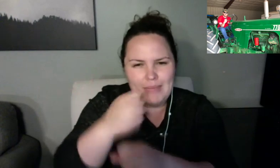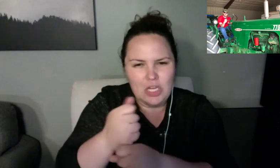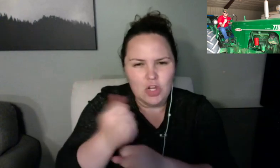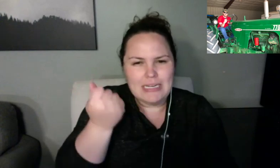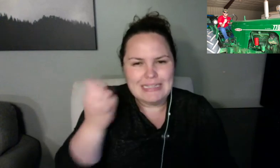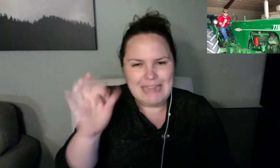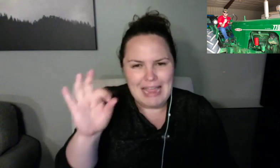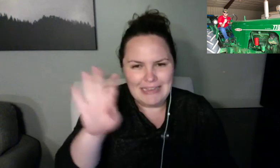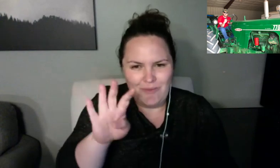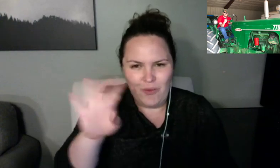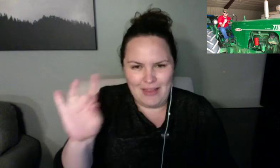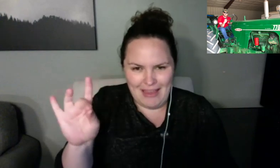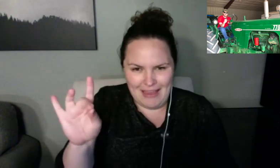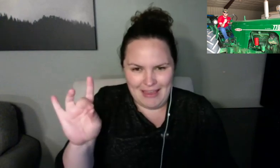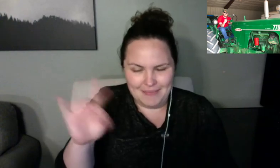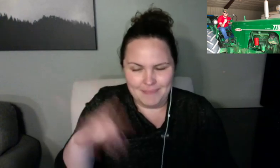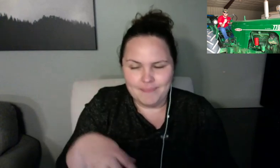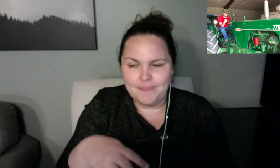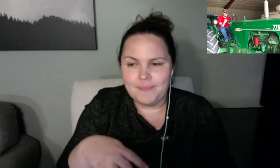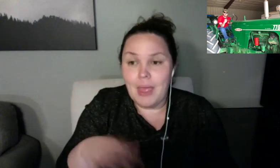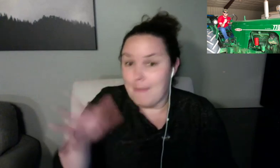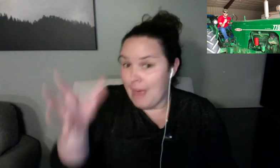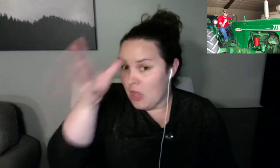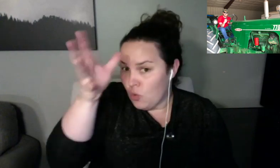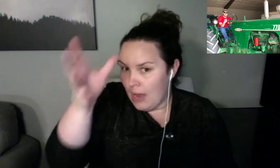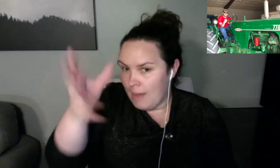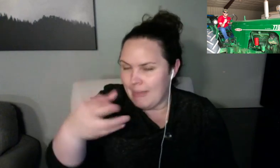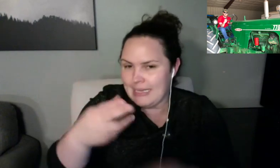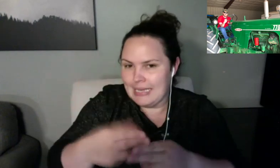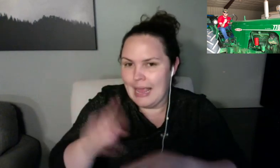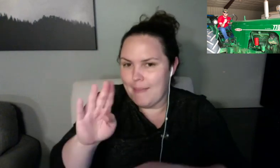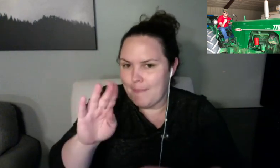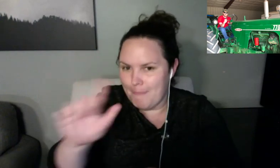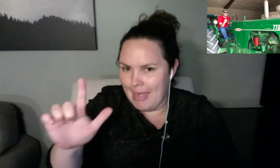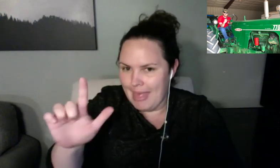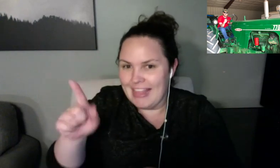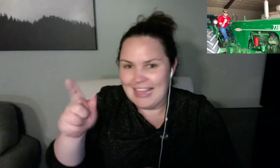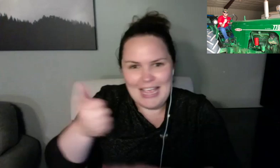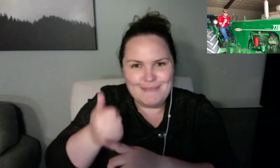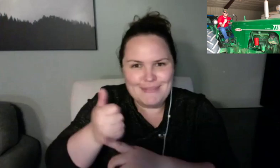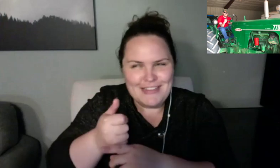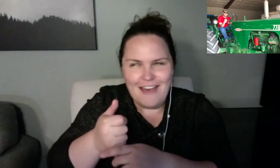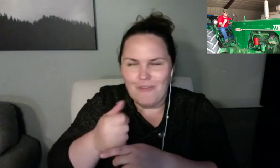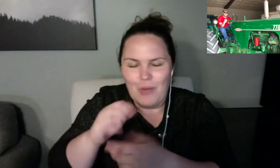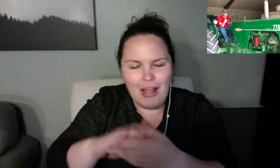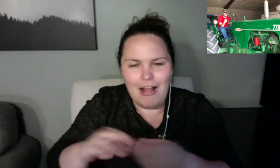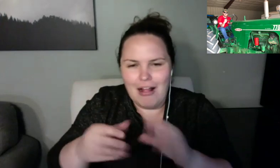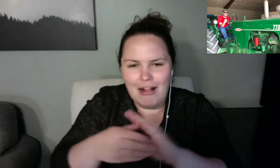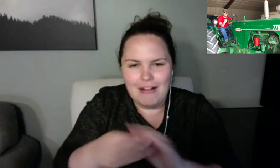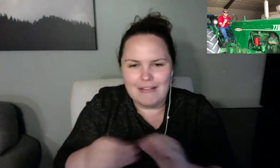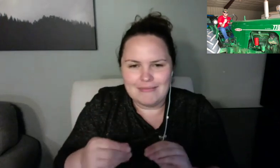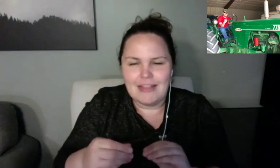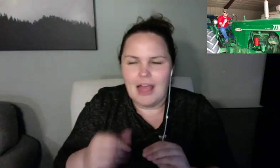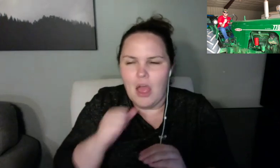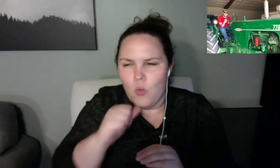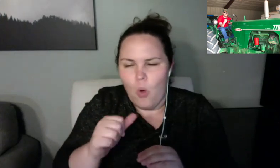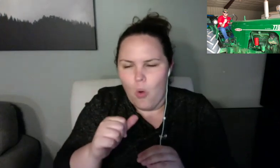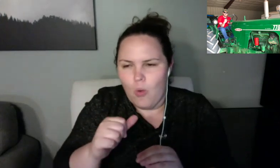My grandpa Bill can still tell you the whole story. I won't share it tonight because we don't have time.